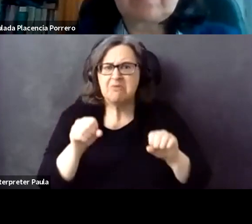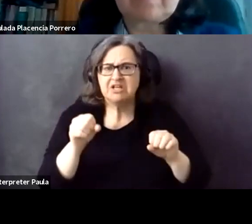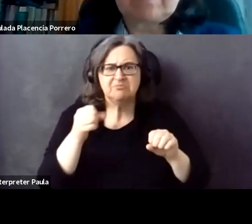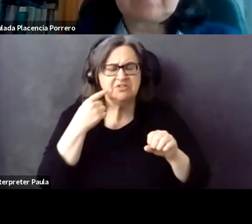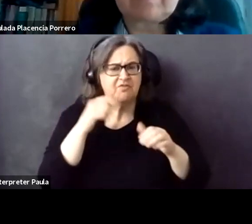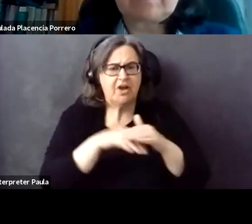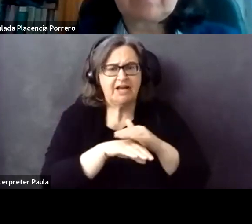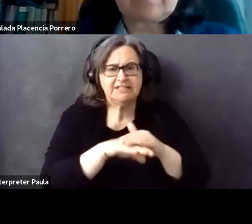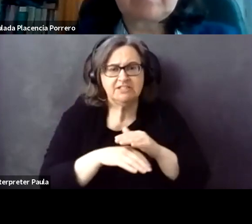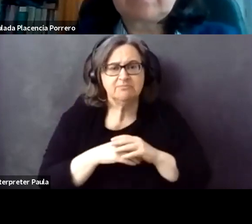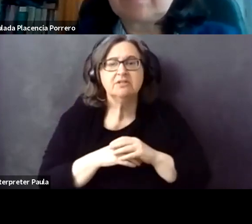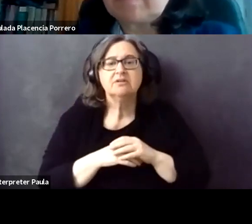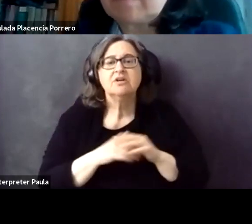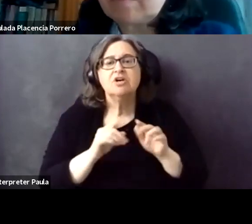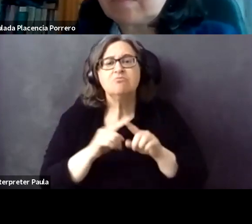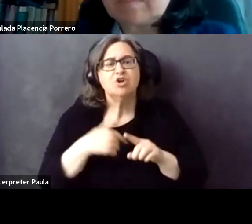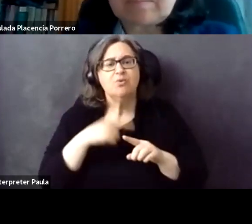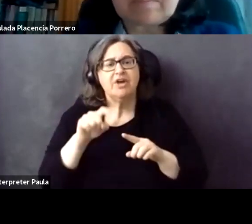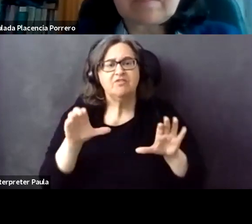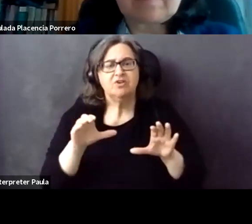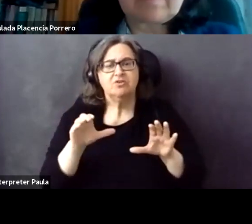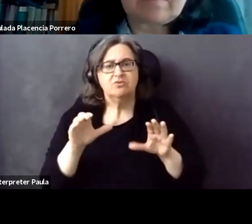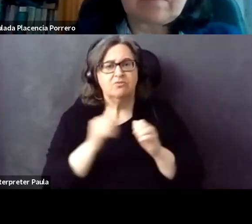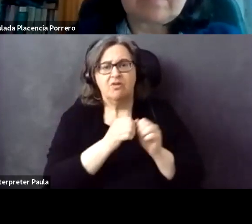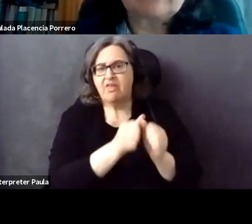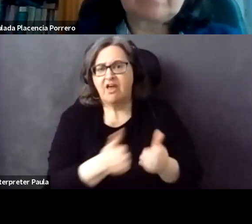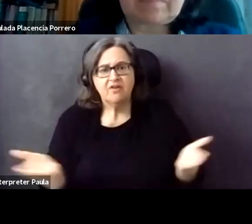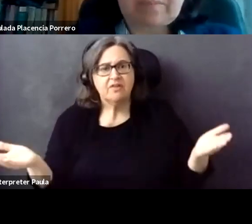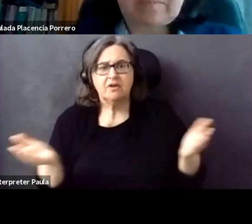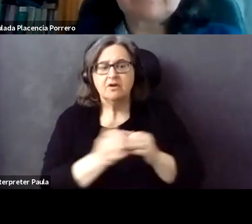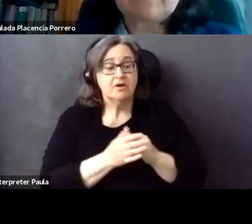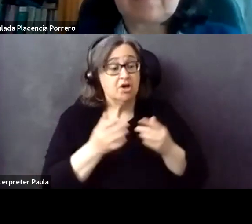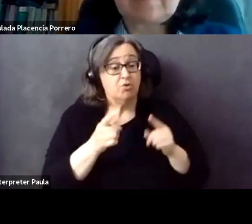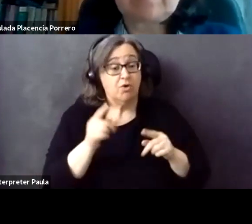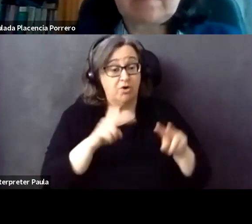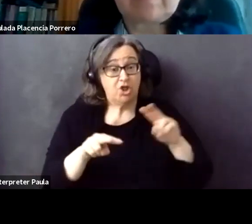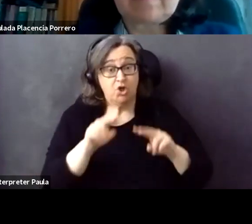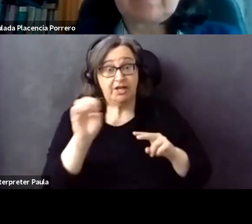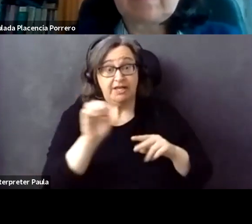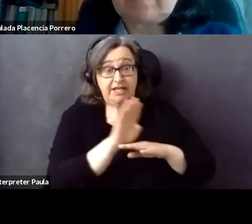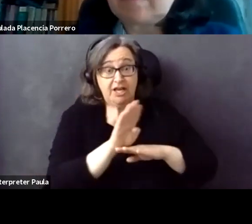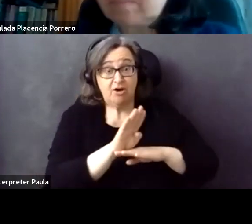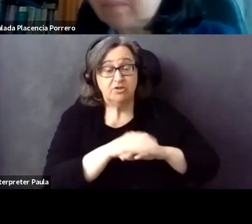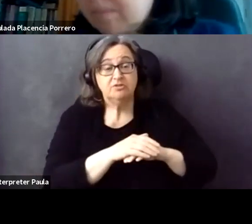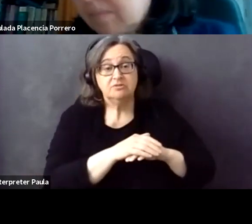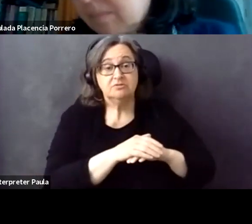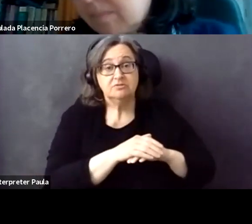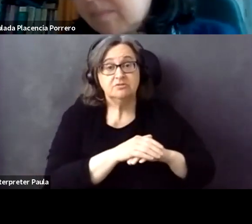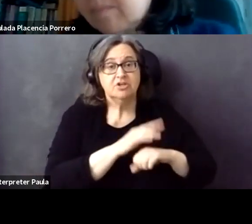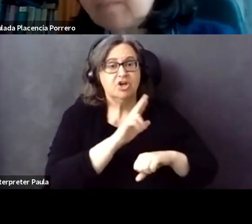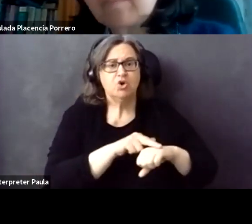and disability office is a lot of responsibilities in the field of accessibility, we have to do did